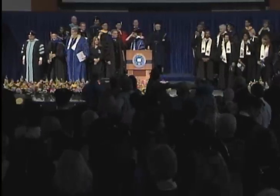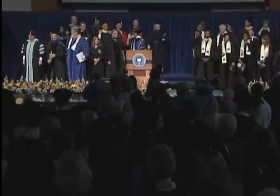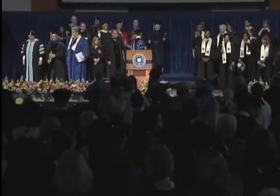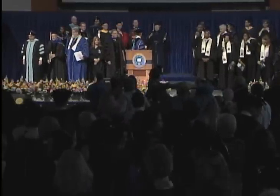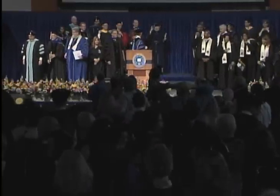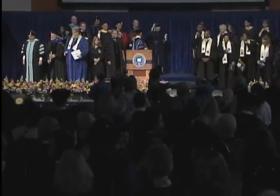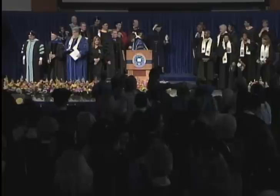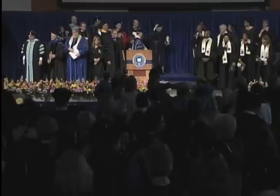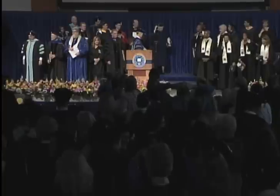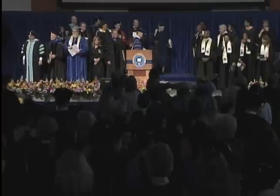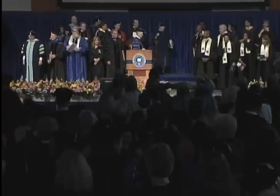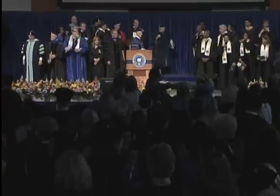Congratulations graduates.